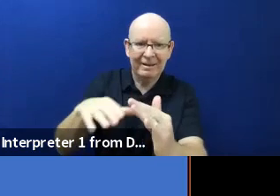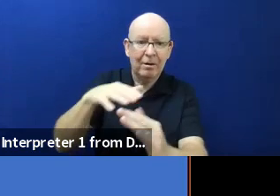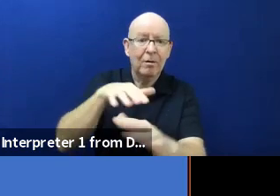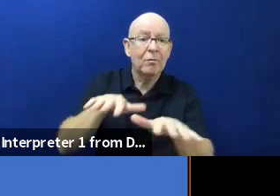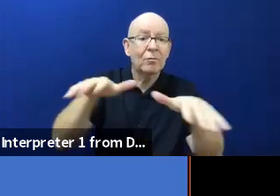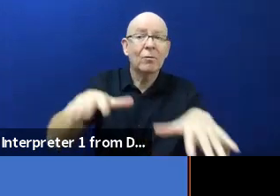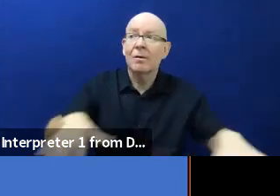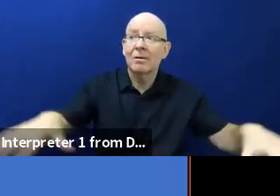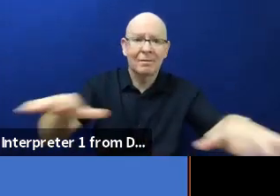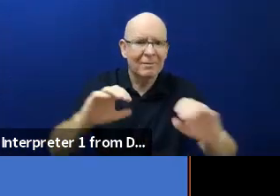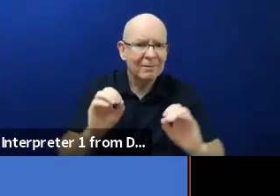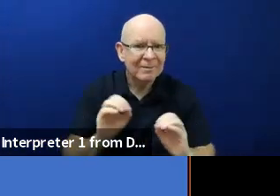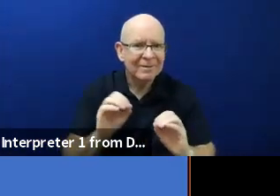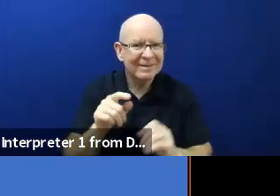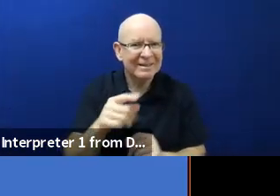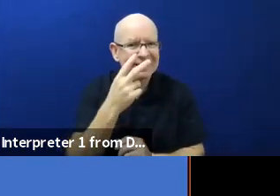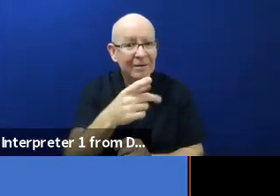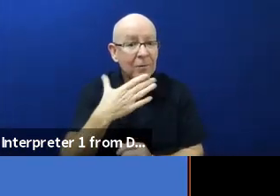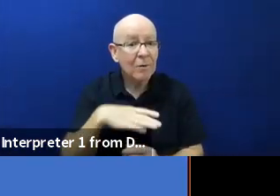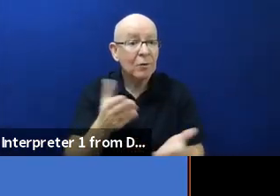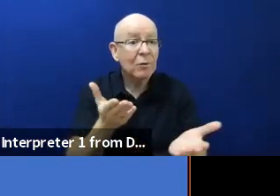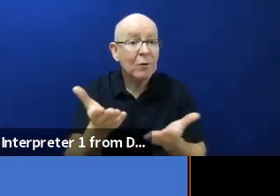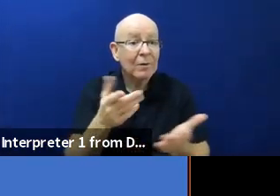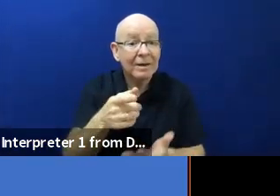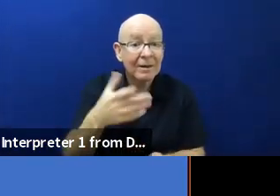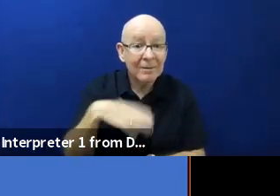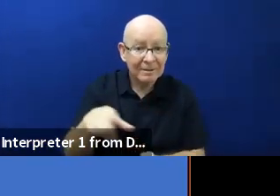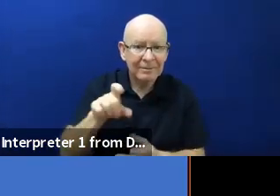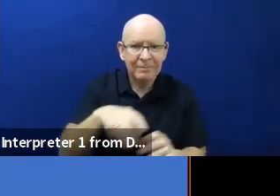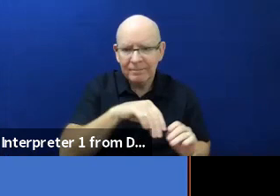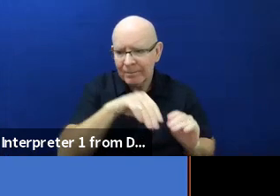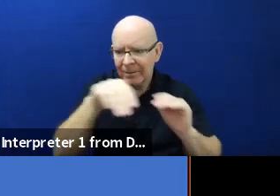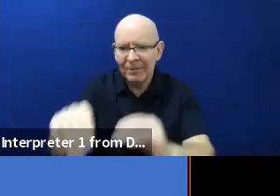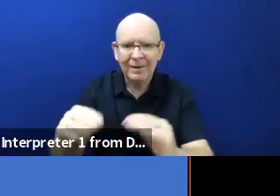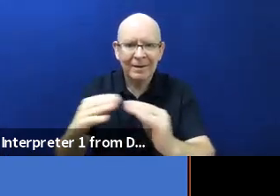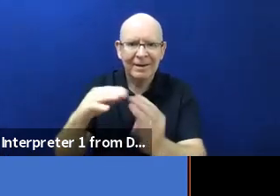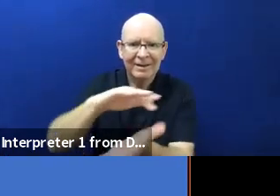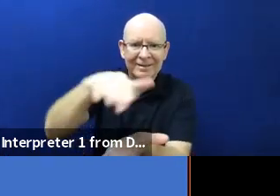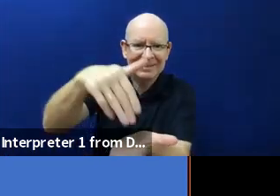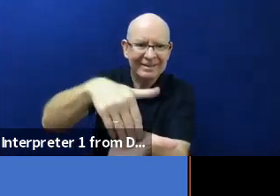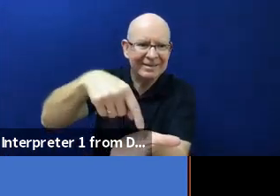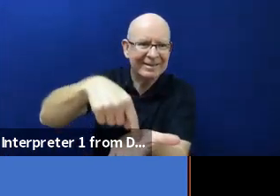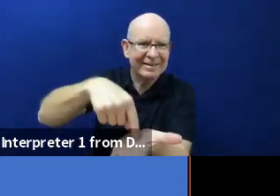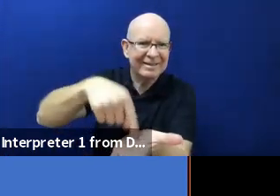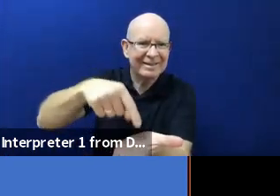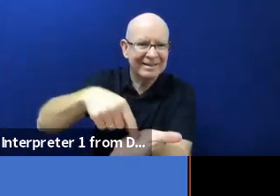opportunities and when they do work, they actually earn less than a person without disability. In